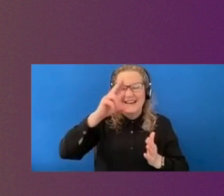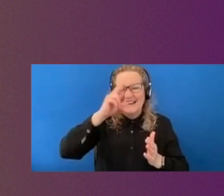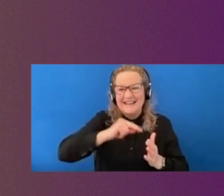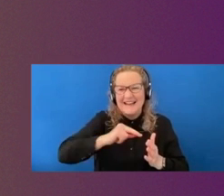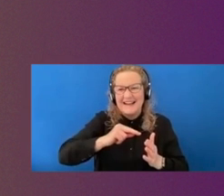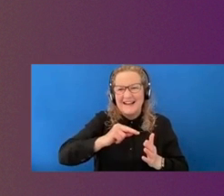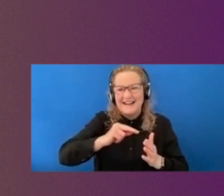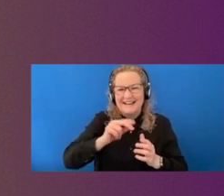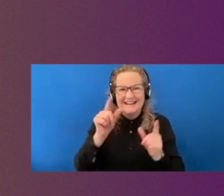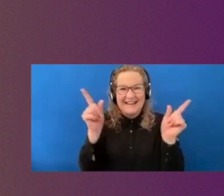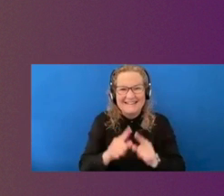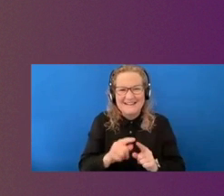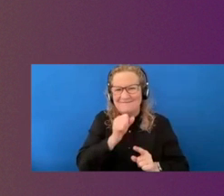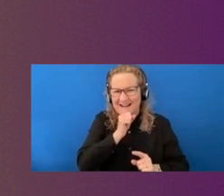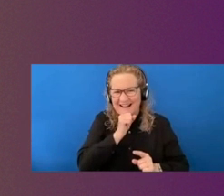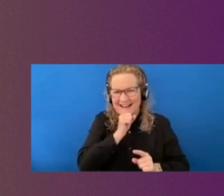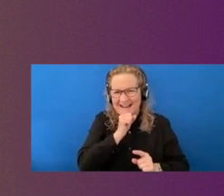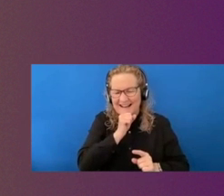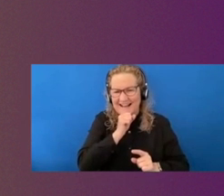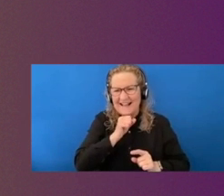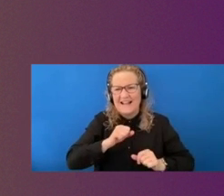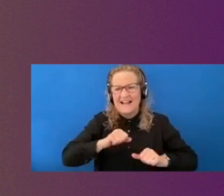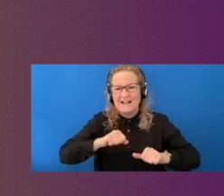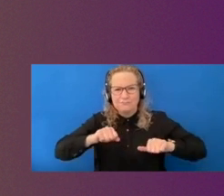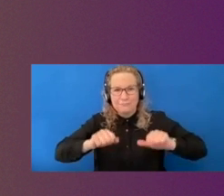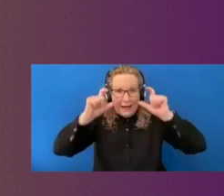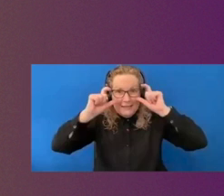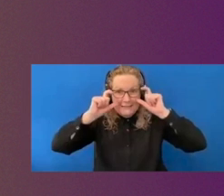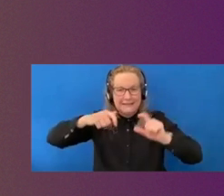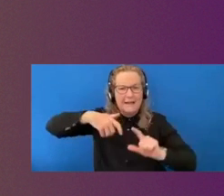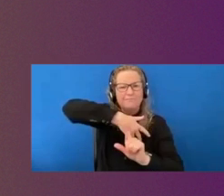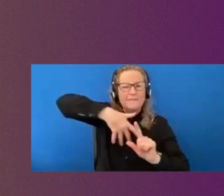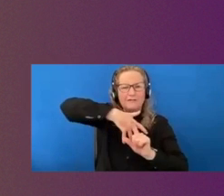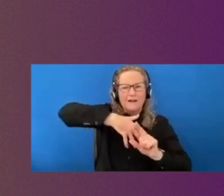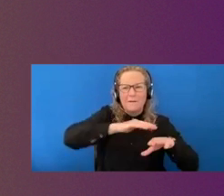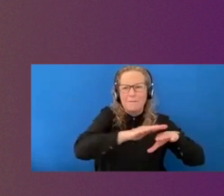and i'm sitting in front of a virtual background which is blue in orange and says ATS Labs 2021.